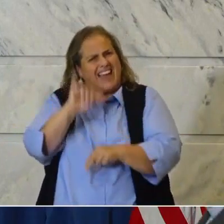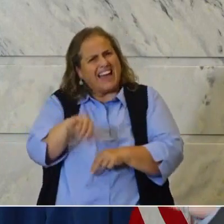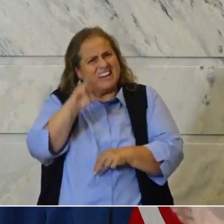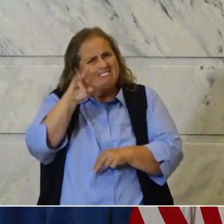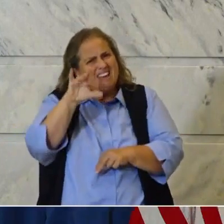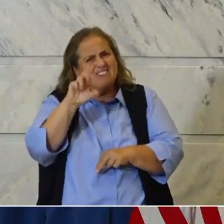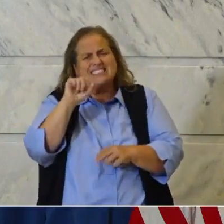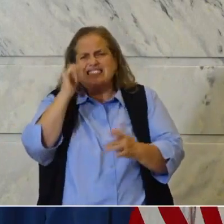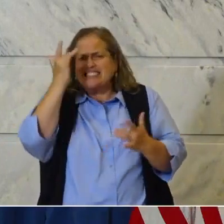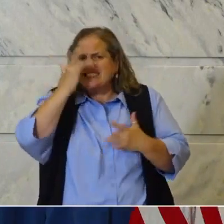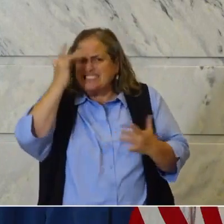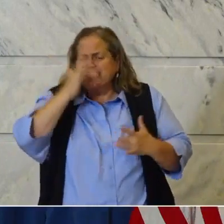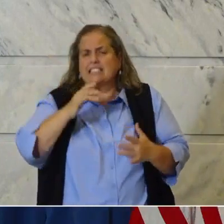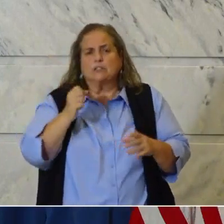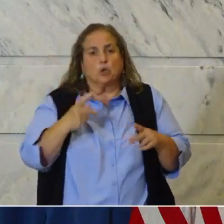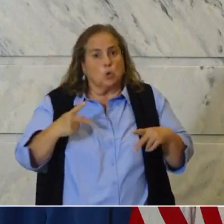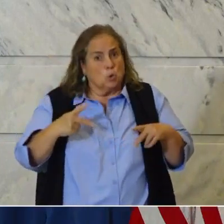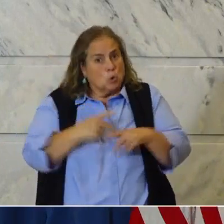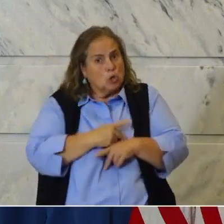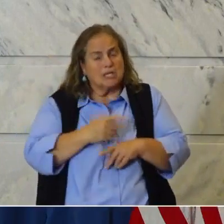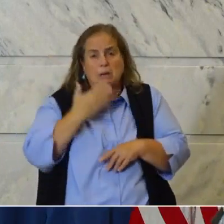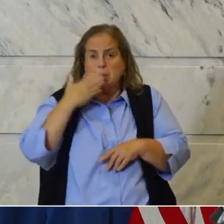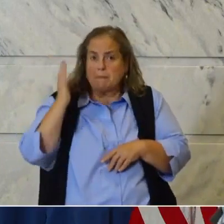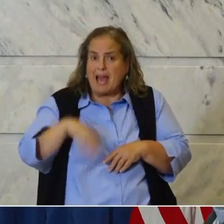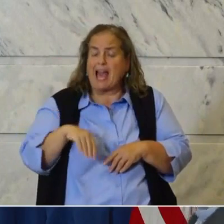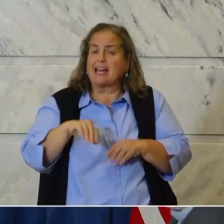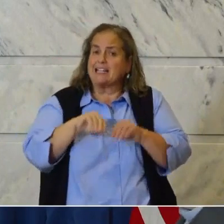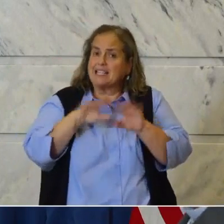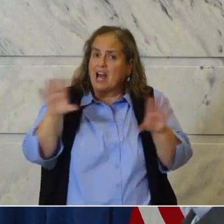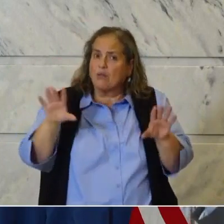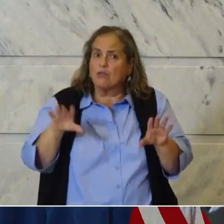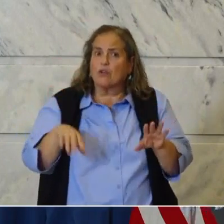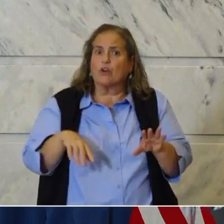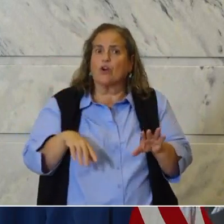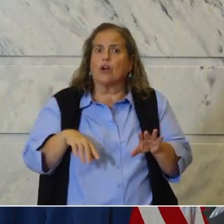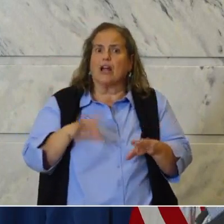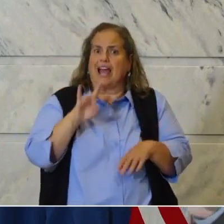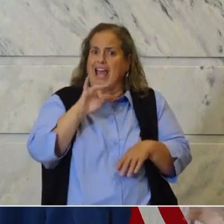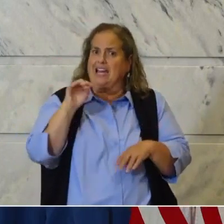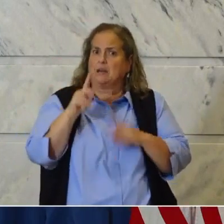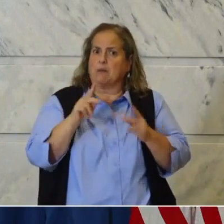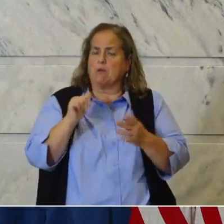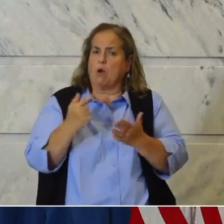number suggests we're losing 80 people a week based on the on the number off